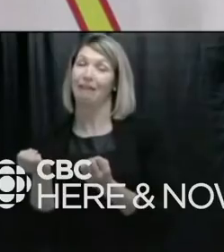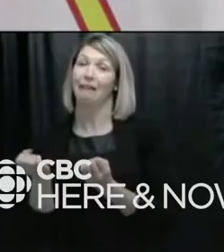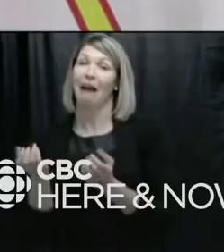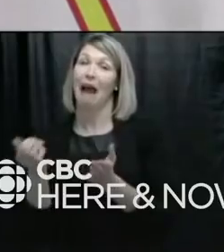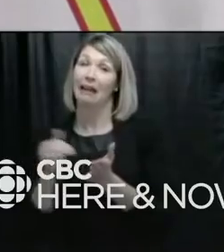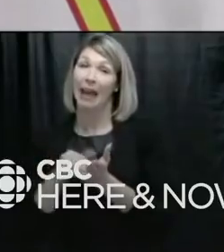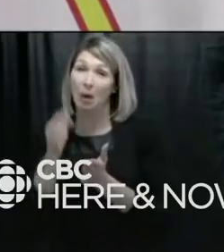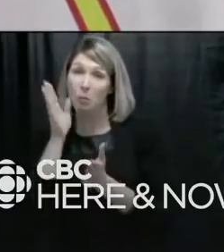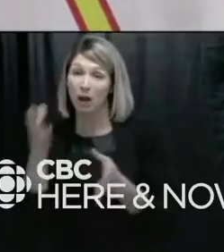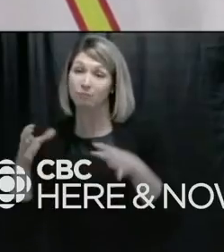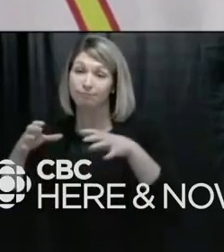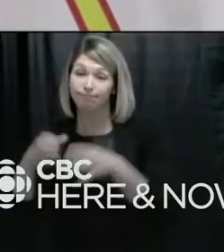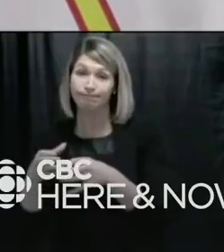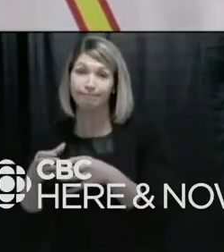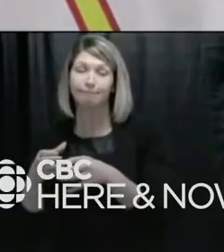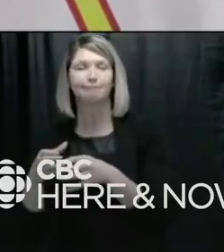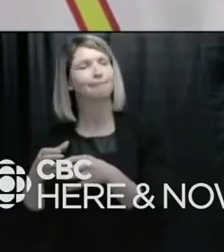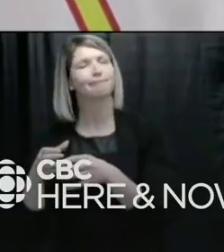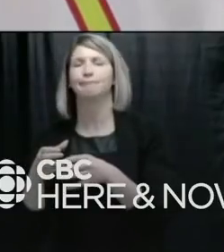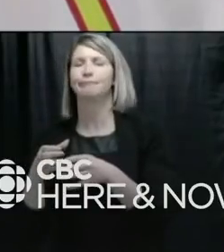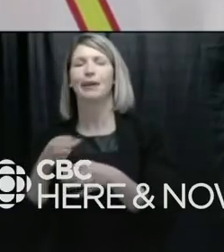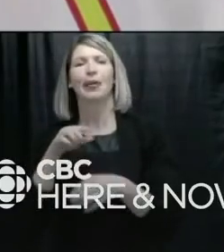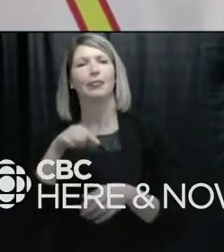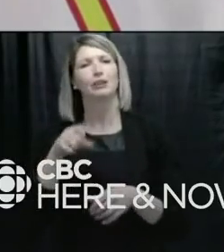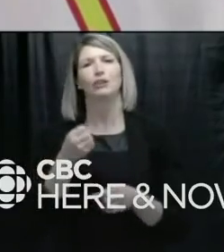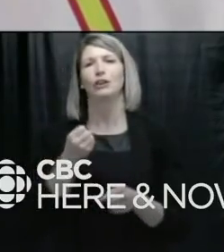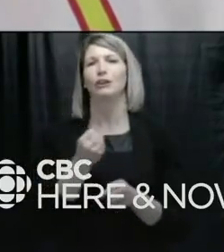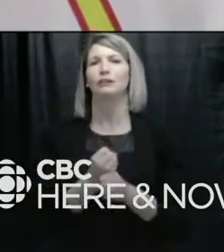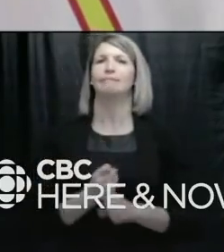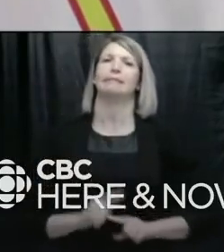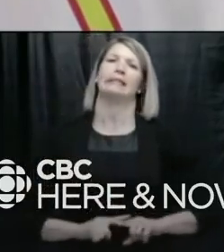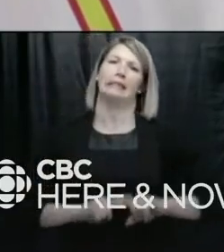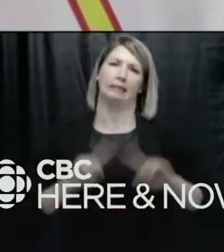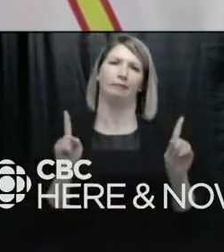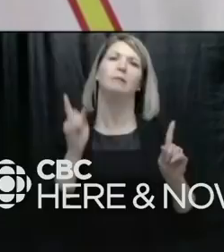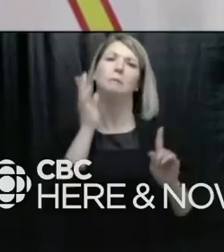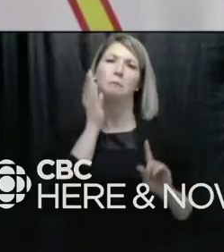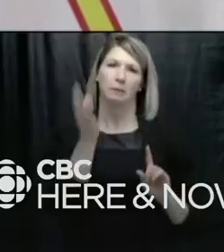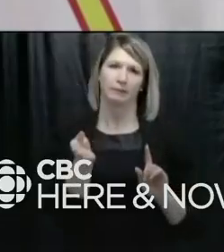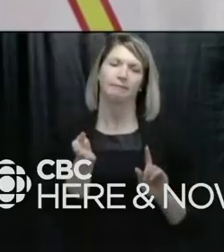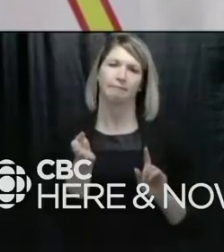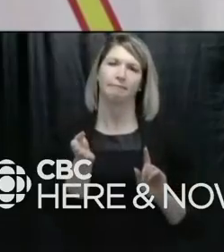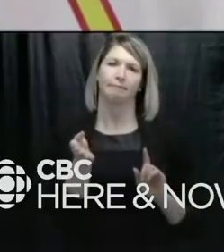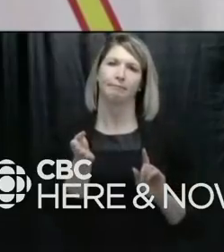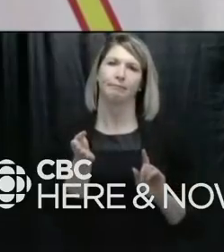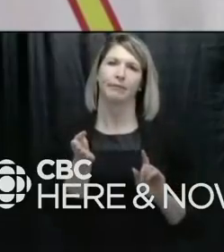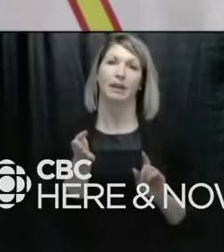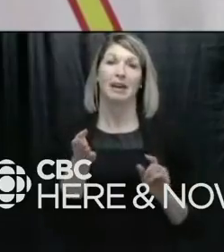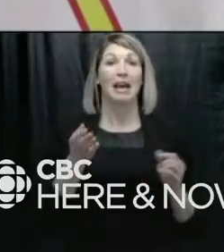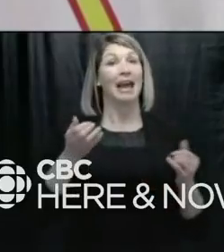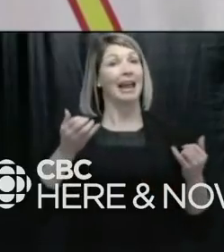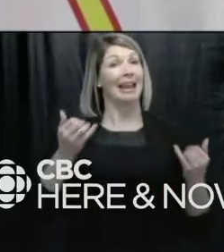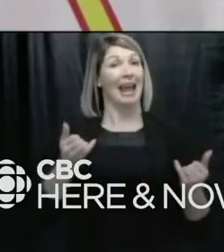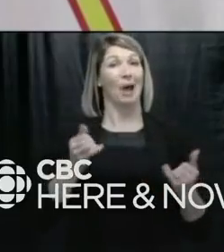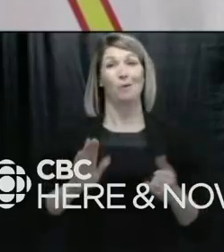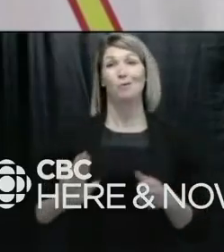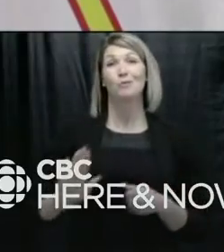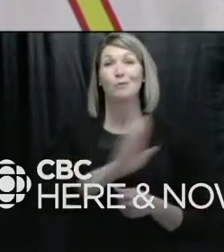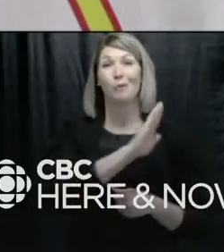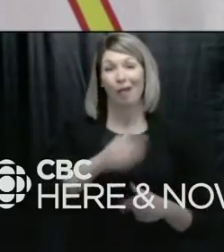TABLE WITH FAMILY AND FRIENDS.